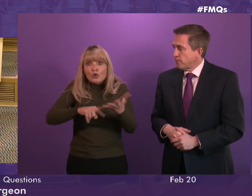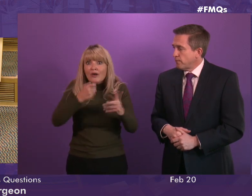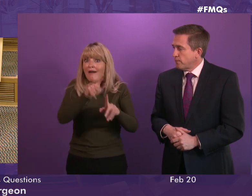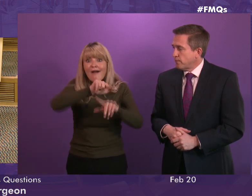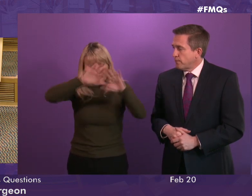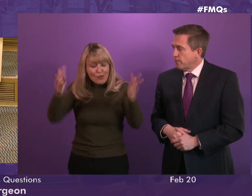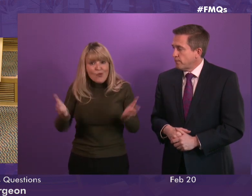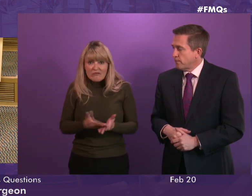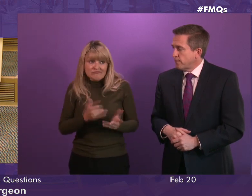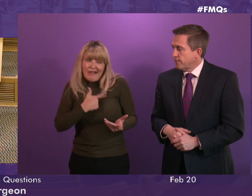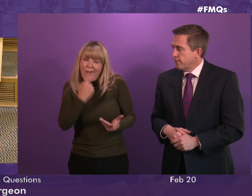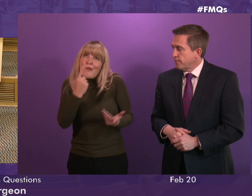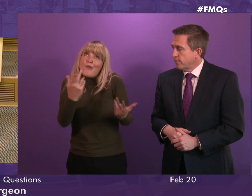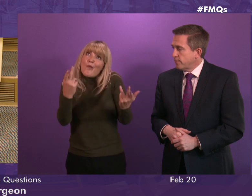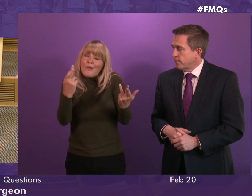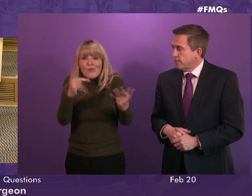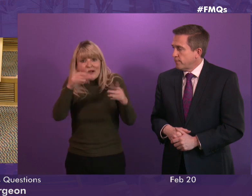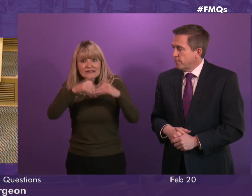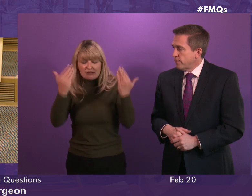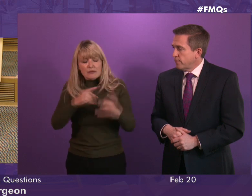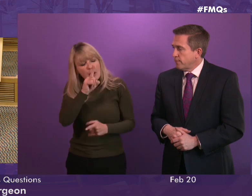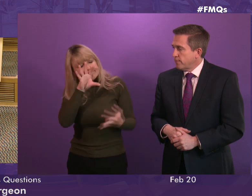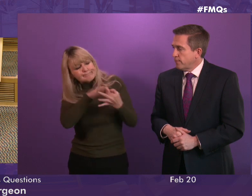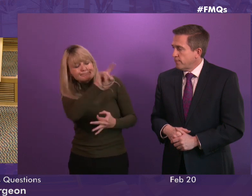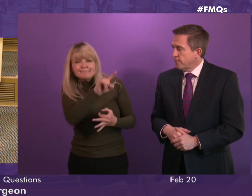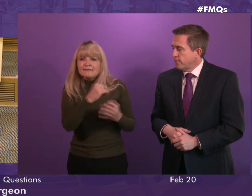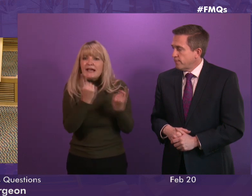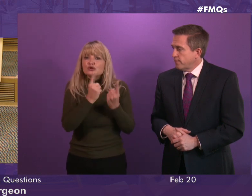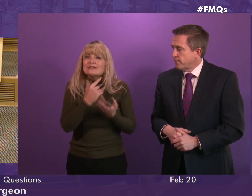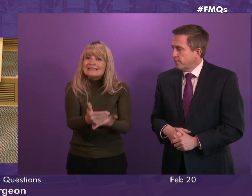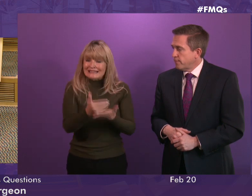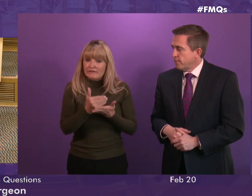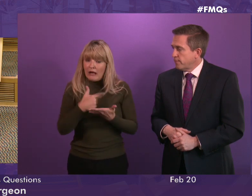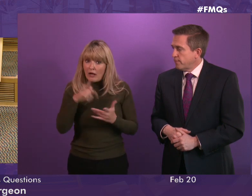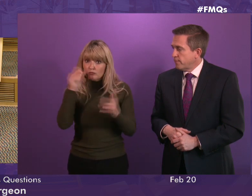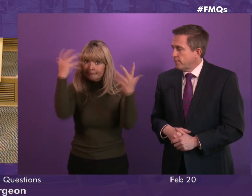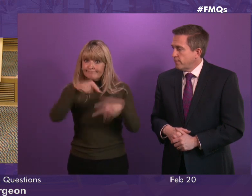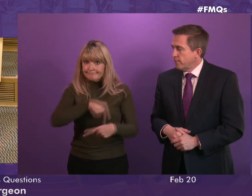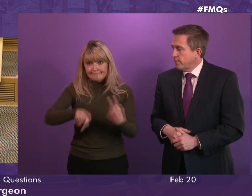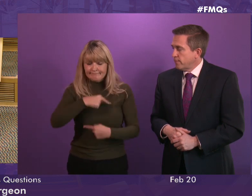On the issue of safety, which I know is of huge concern to people, I am happy to ask